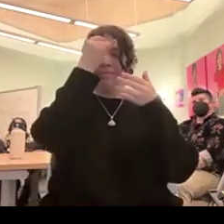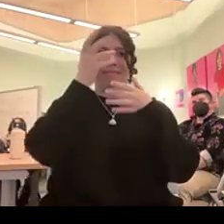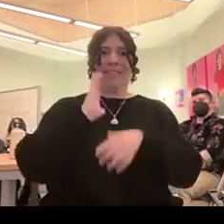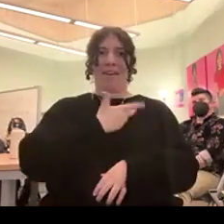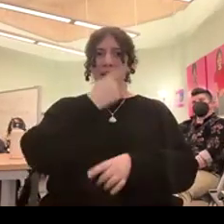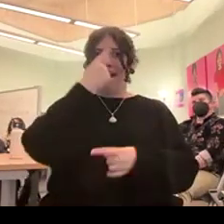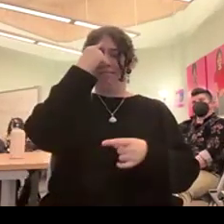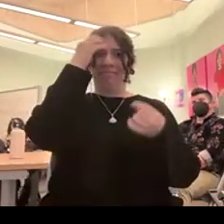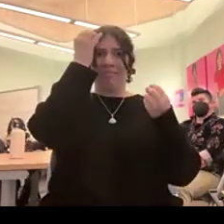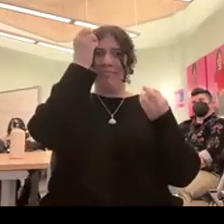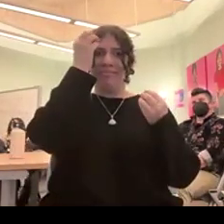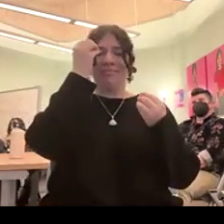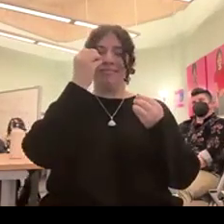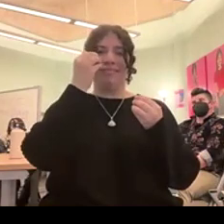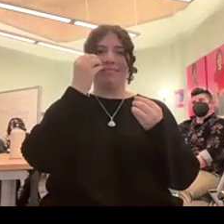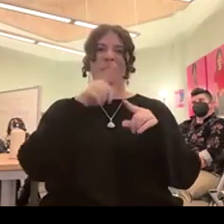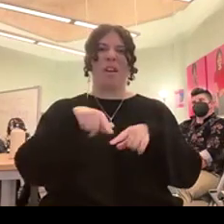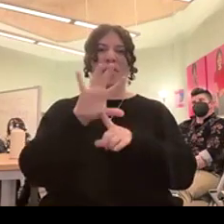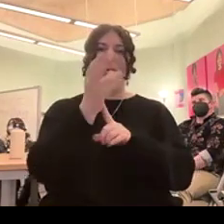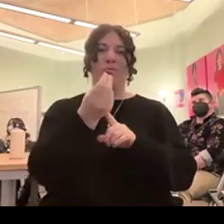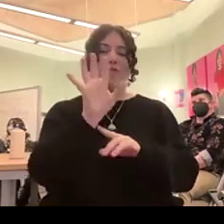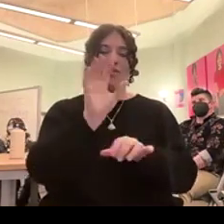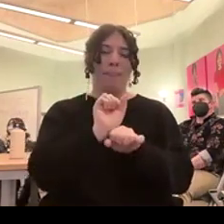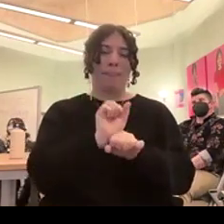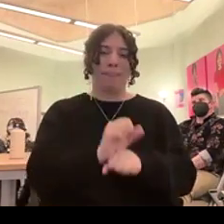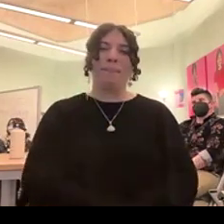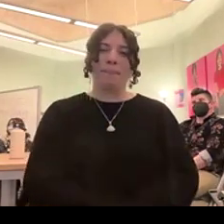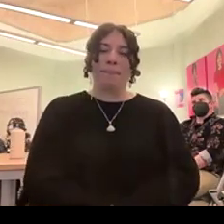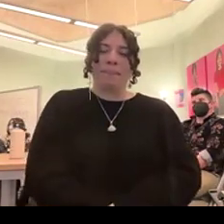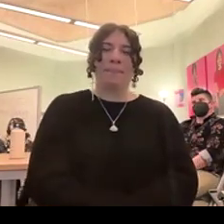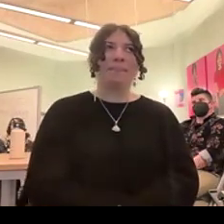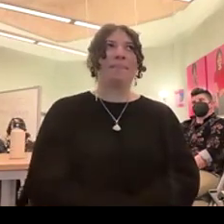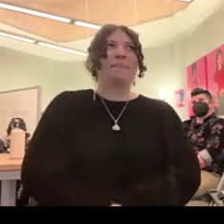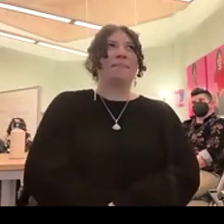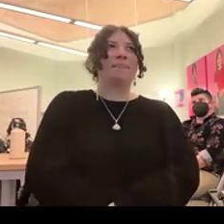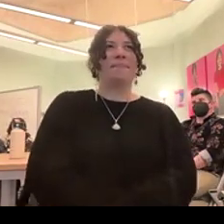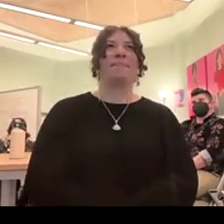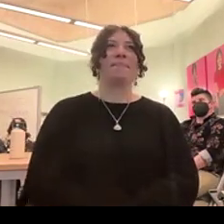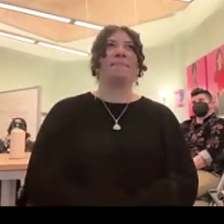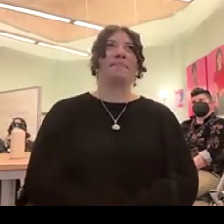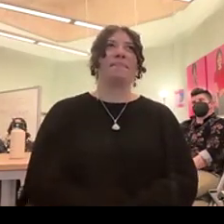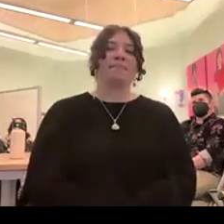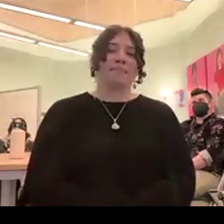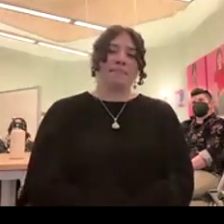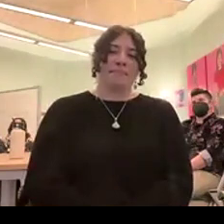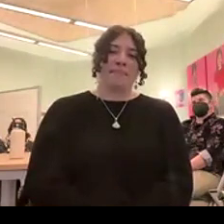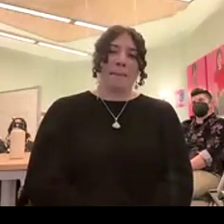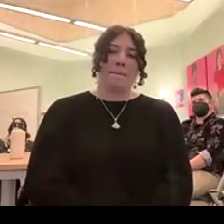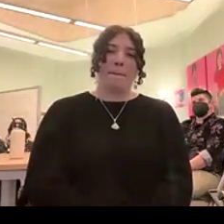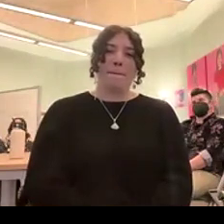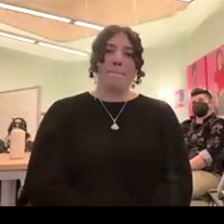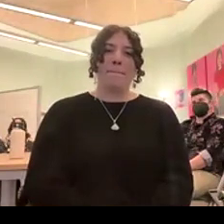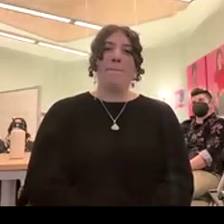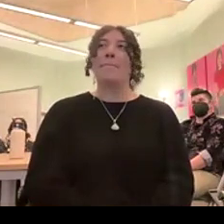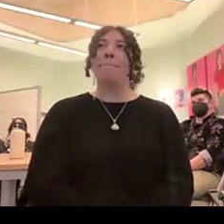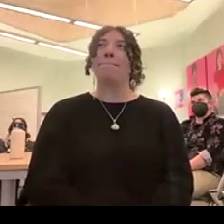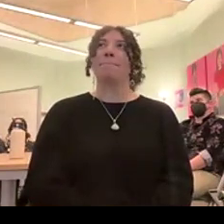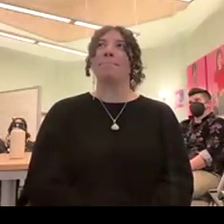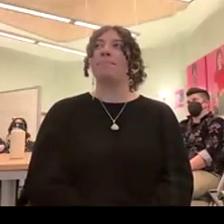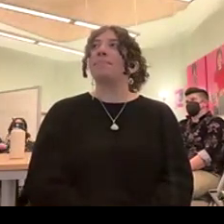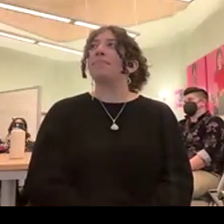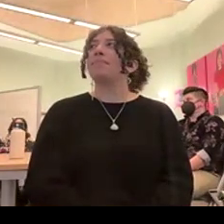it's more in our own head than it is, depending on the culture of work. Yeah.